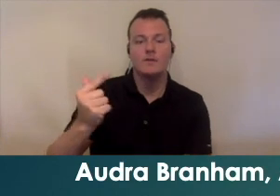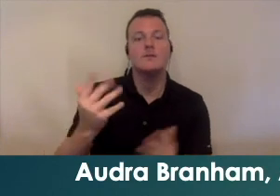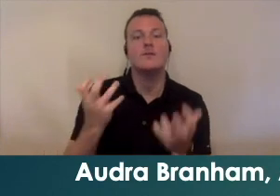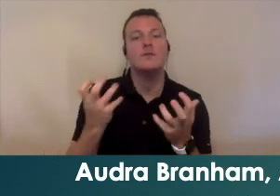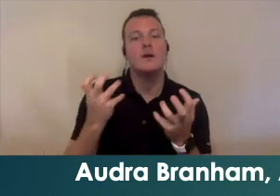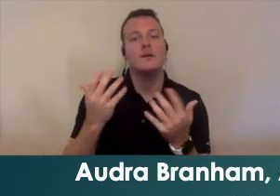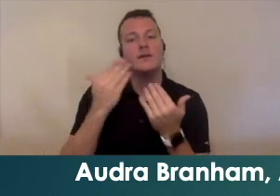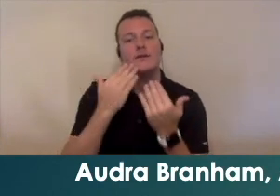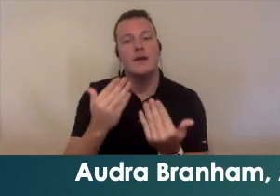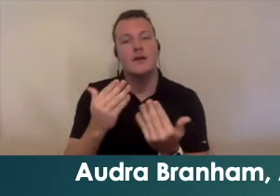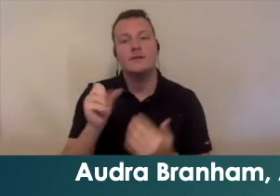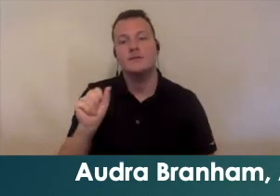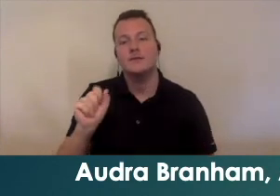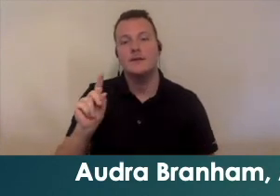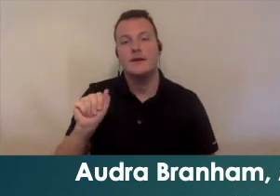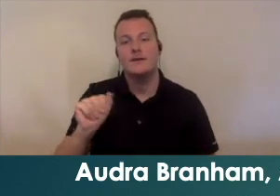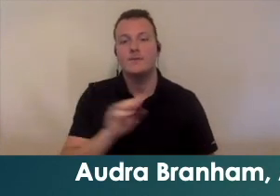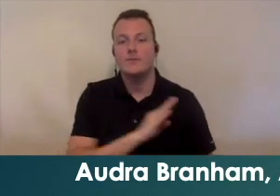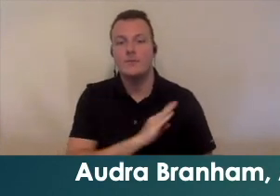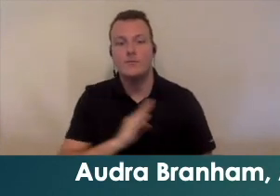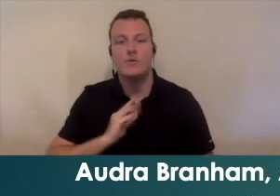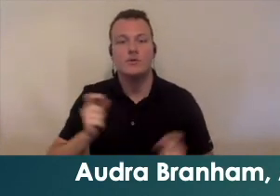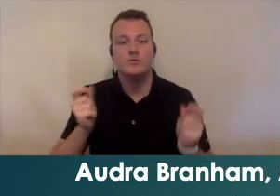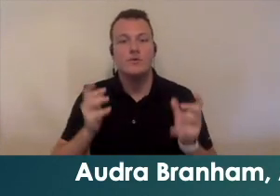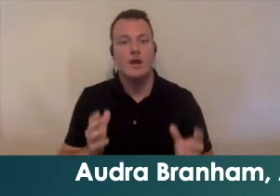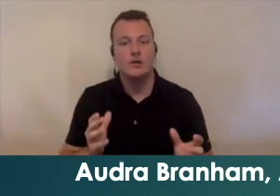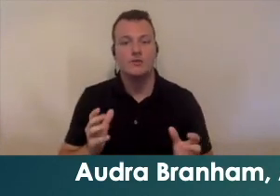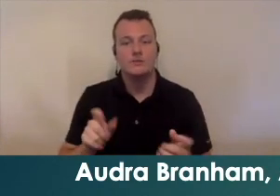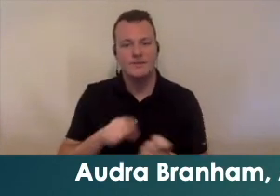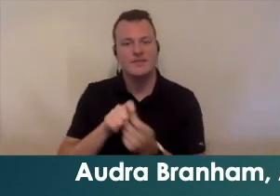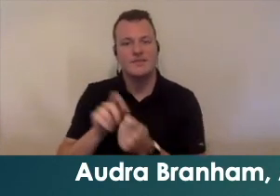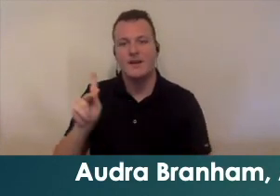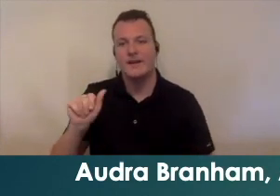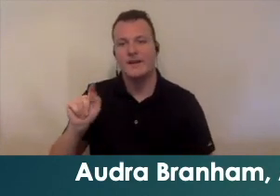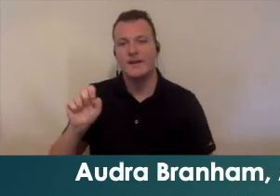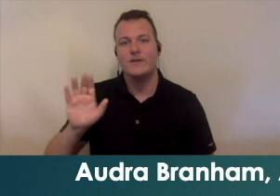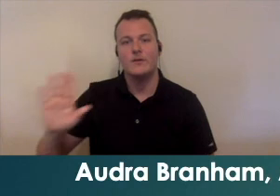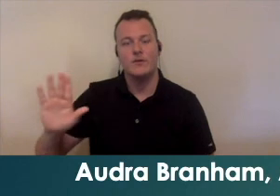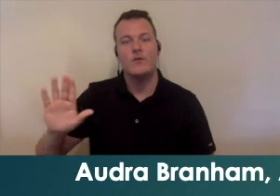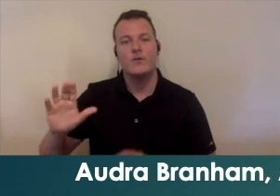also thank the SADA Board of Directors, and in particular Kate for her efforts